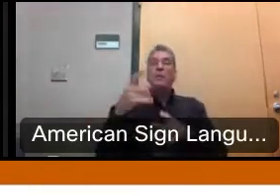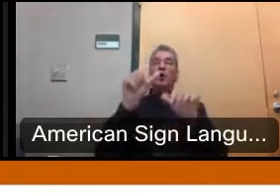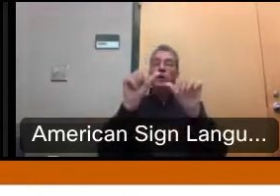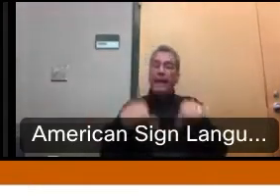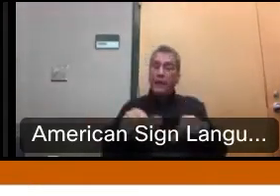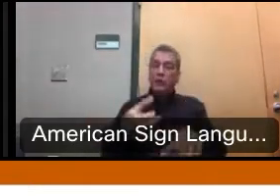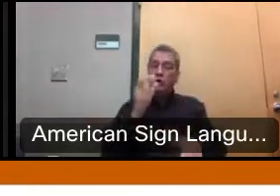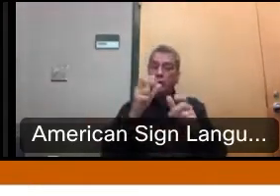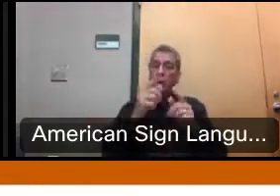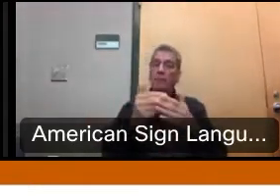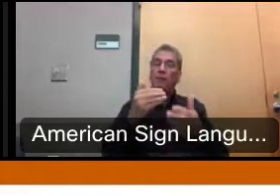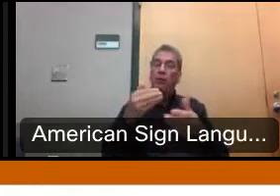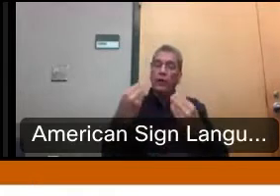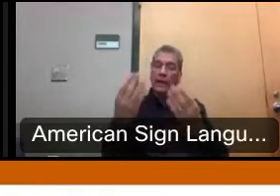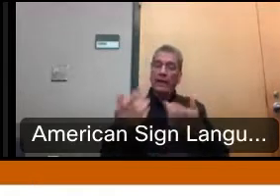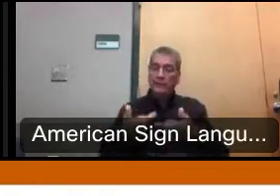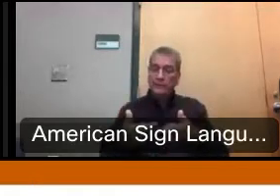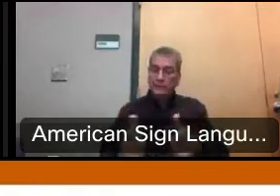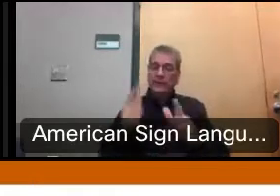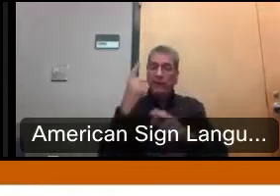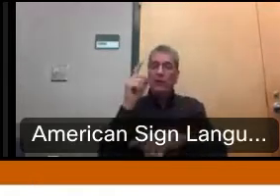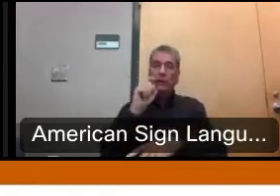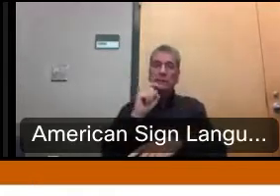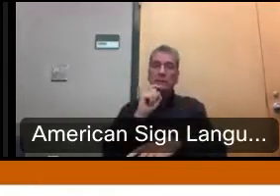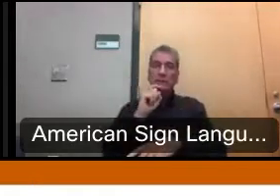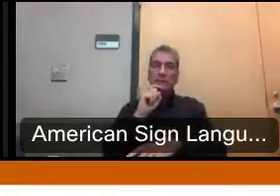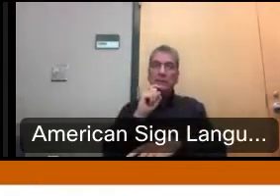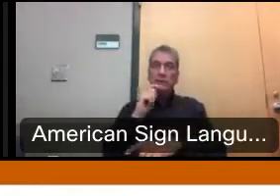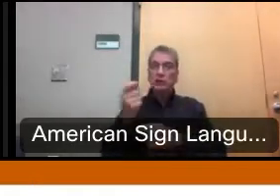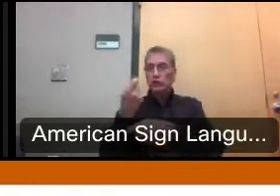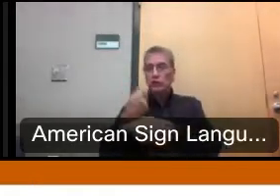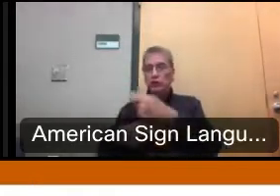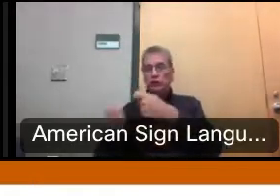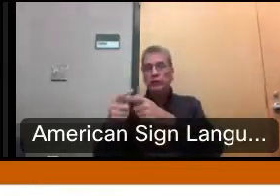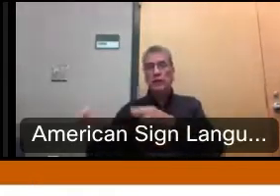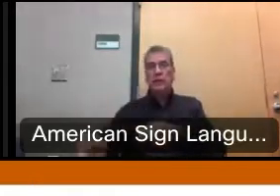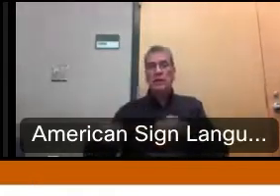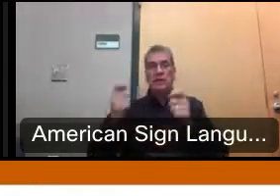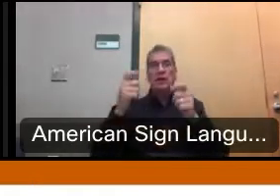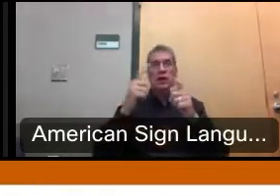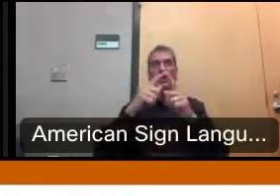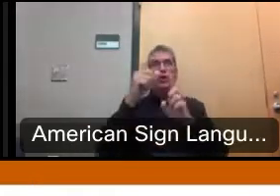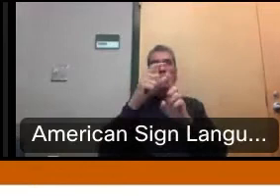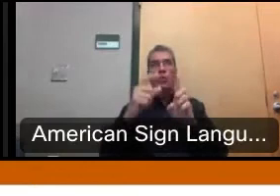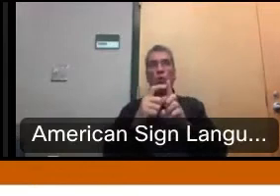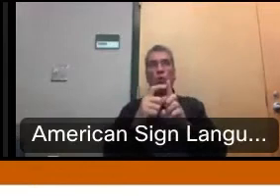or get consent?388 "Texas Public Health Summit" (4113925120) And we turned all the little flashcard ideas into their, like, word bubbles. So all like, there's like all these different